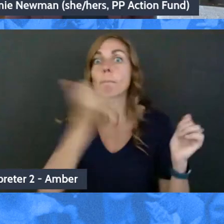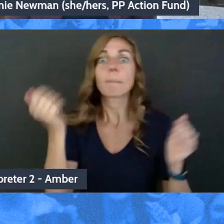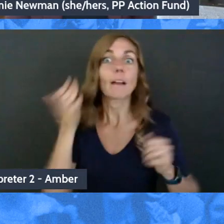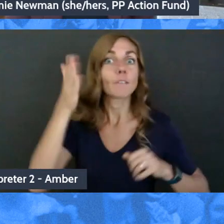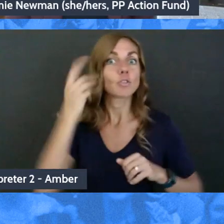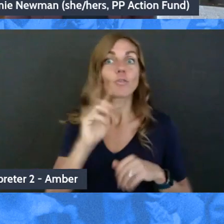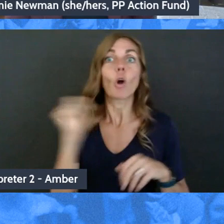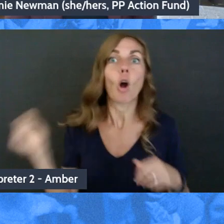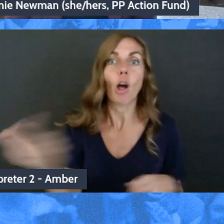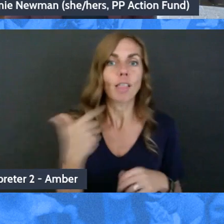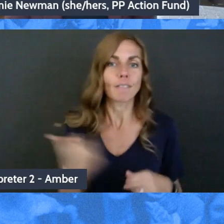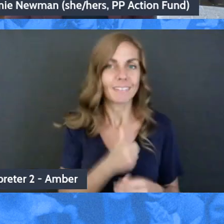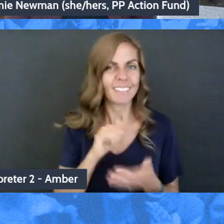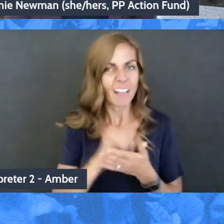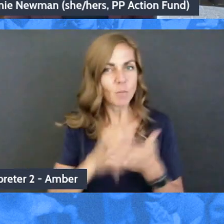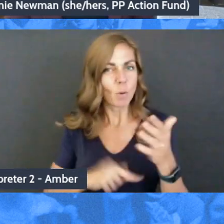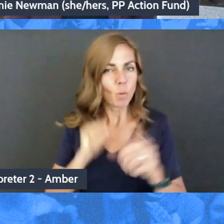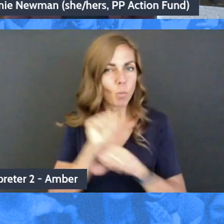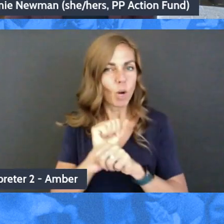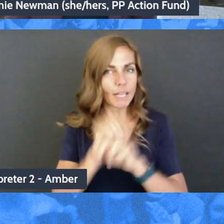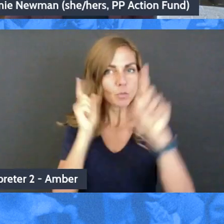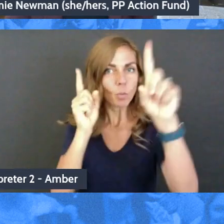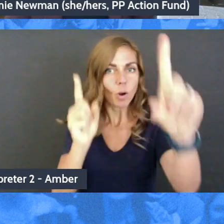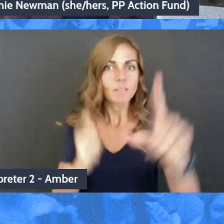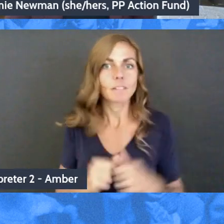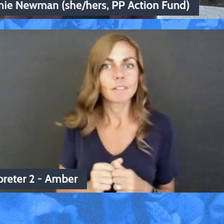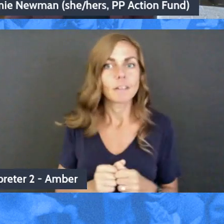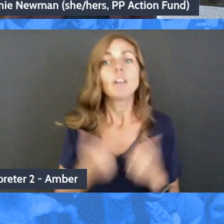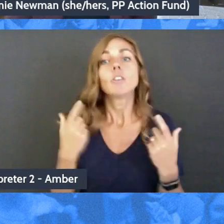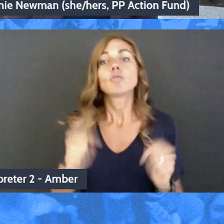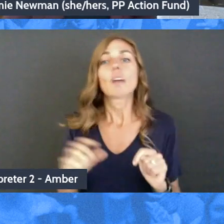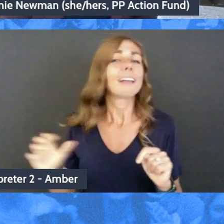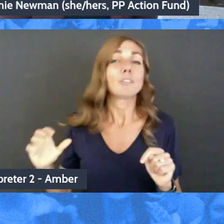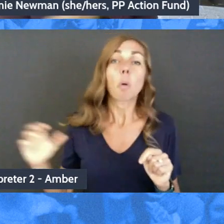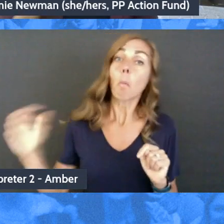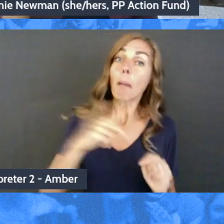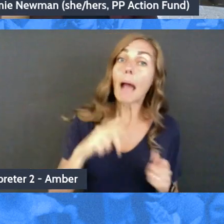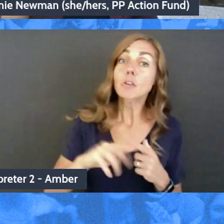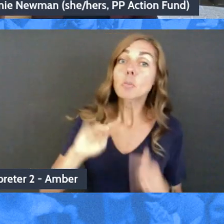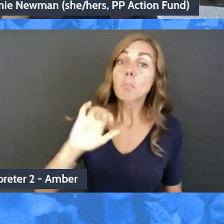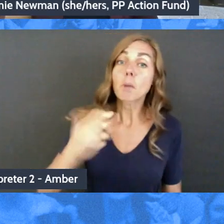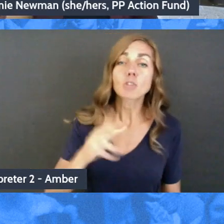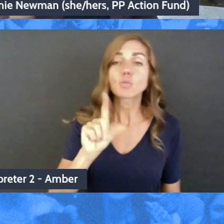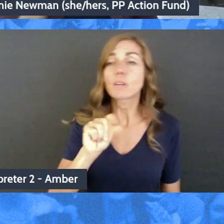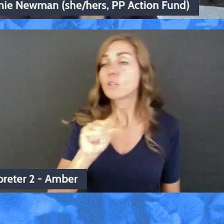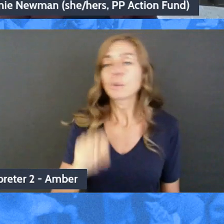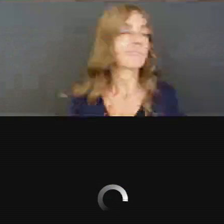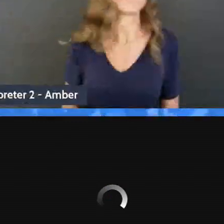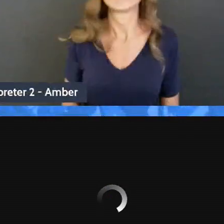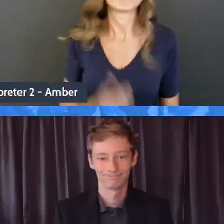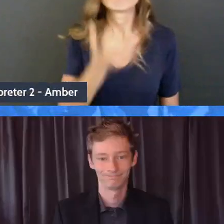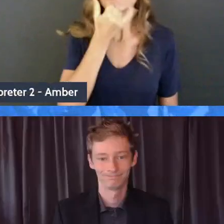that we're all working toward, and to try and get us back to March of 2020 is really the wrong thing here. Yeah, no, absolutely.